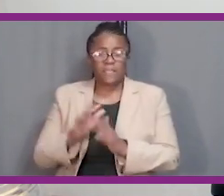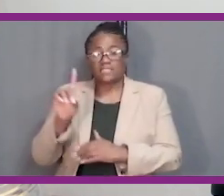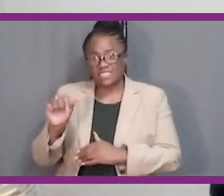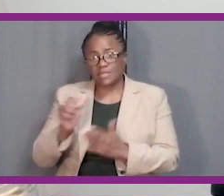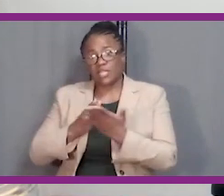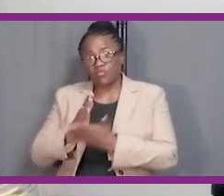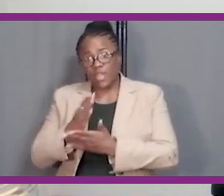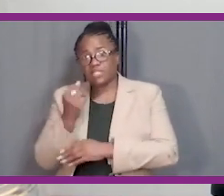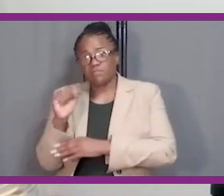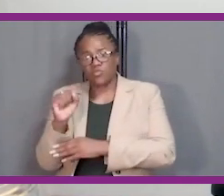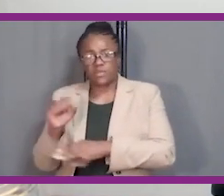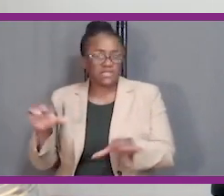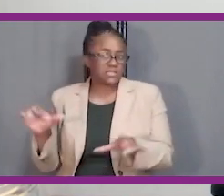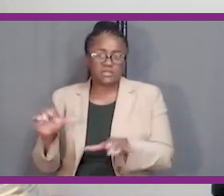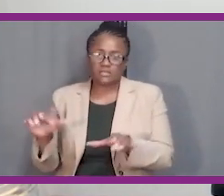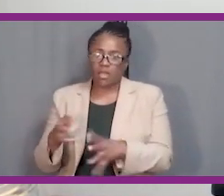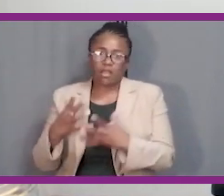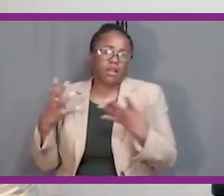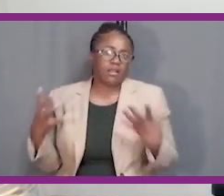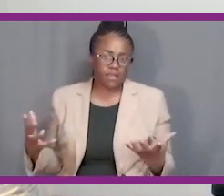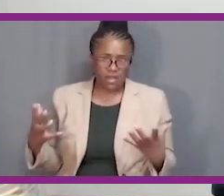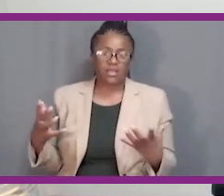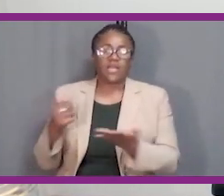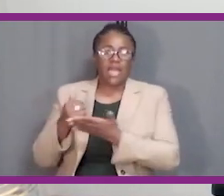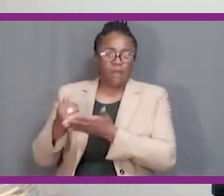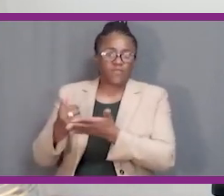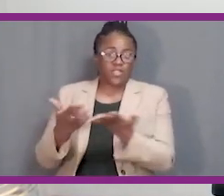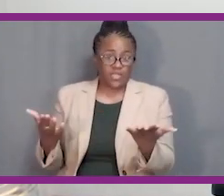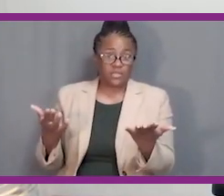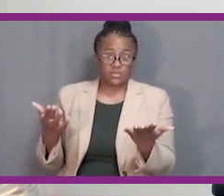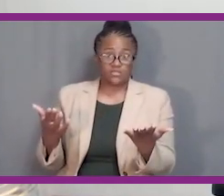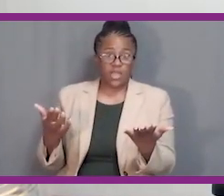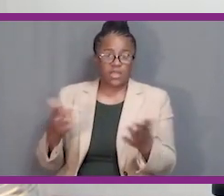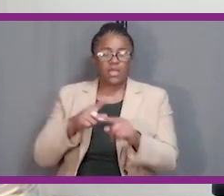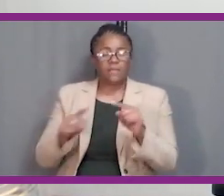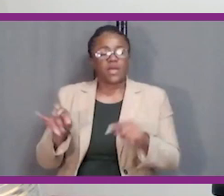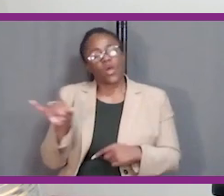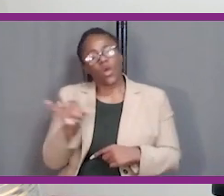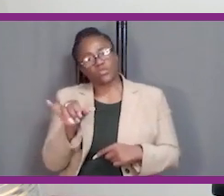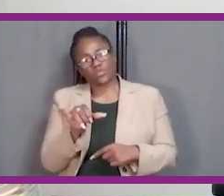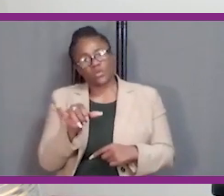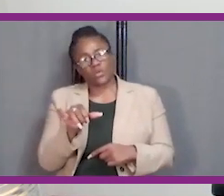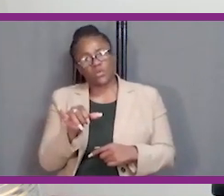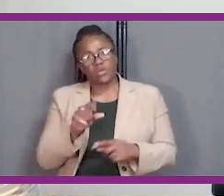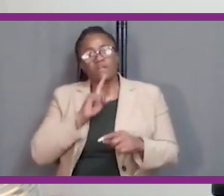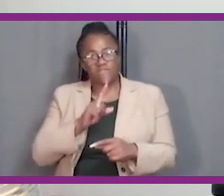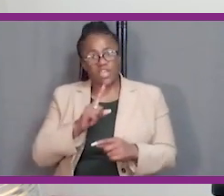but also it was also very heavily white-dominated and that many BIPOC disabled people did not